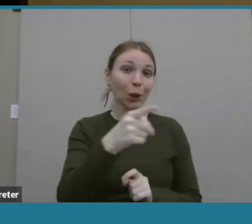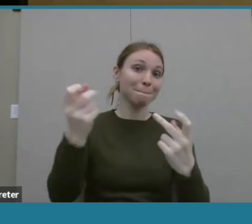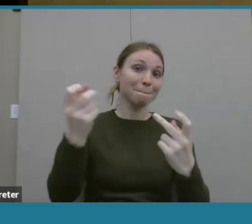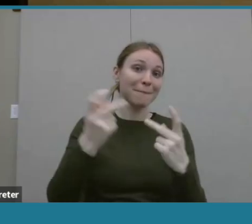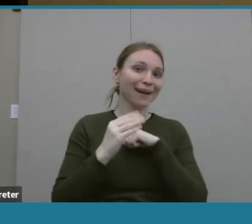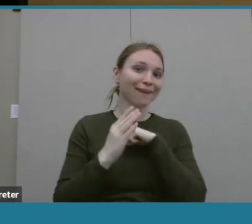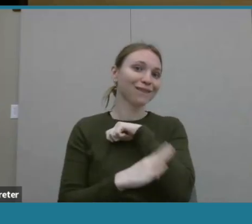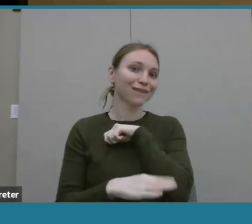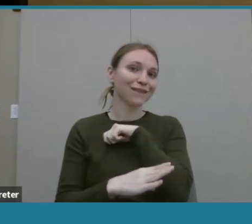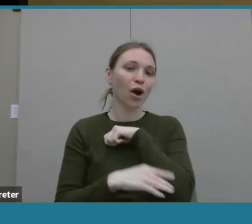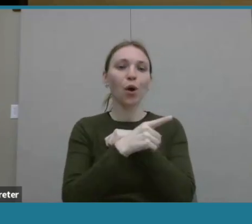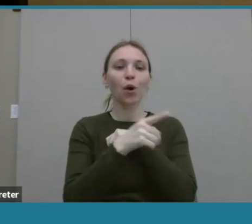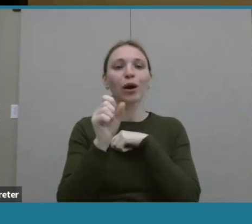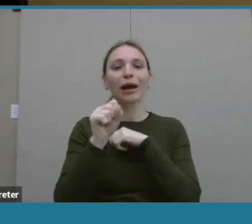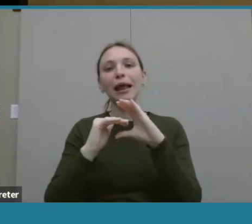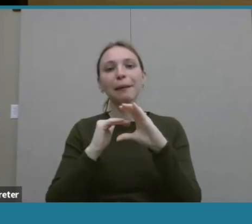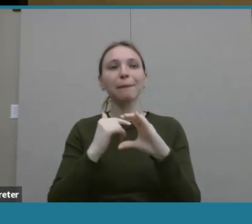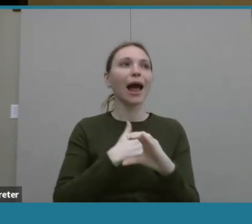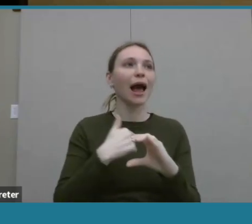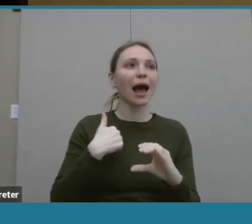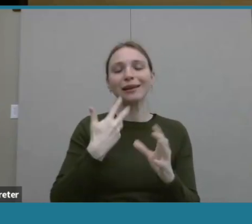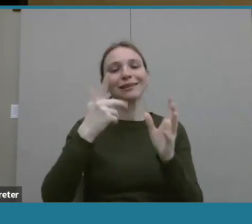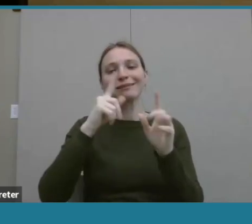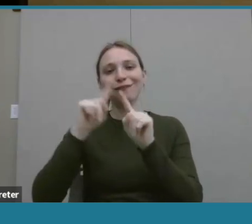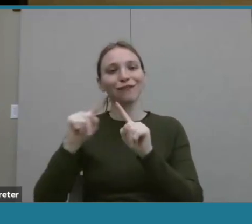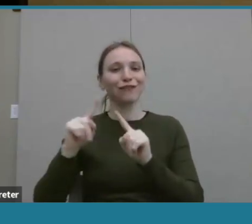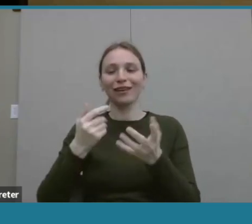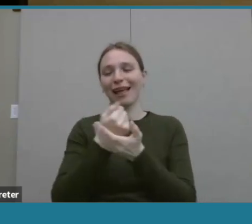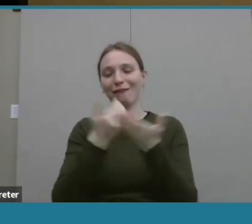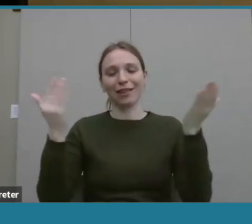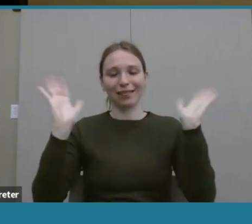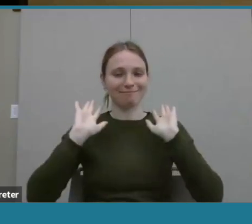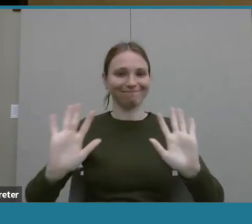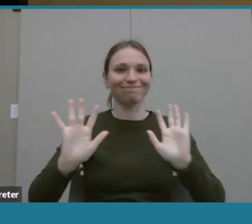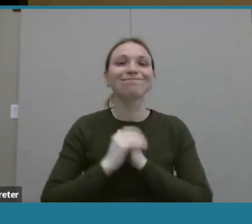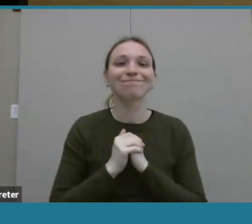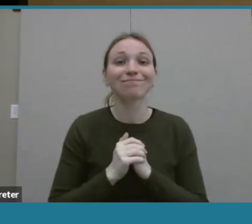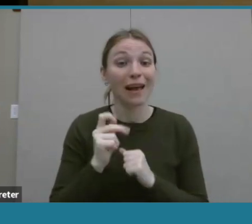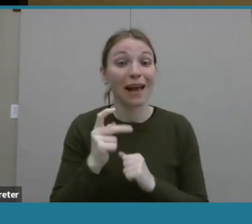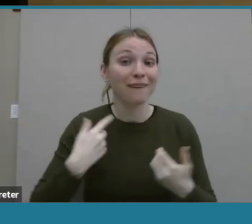You could always email us and all of those kind kind of things. All right, everybody, we are adjourned.